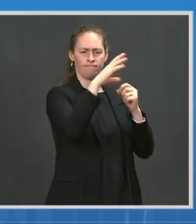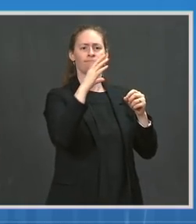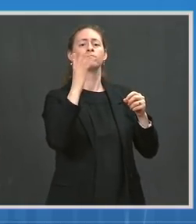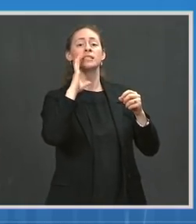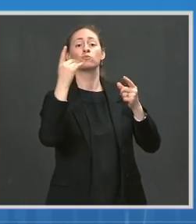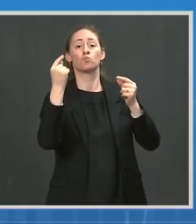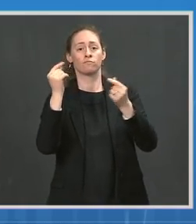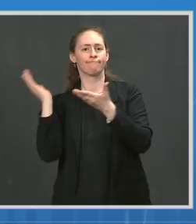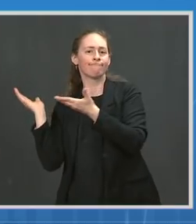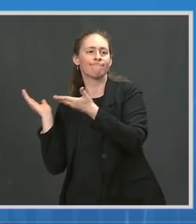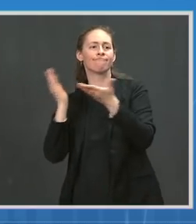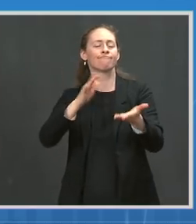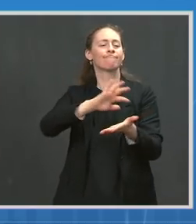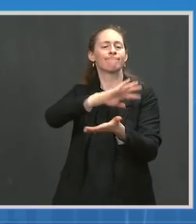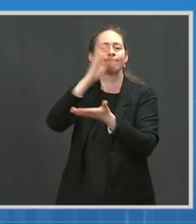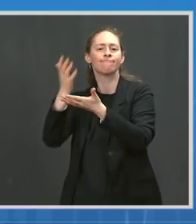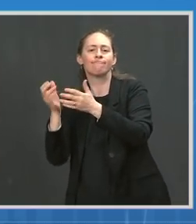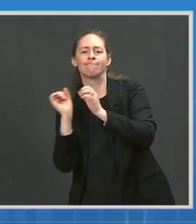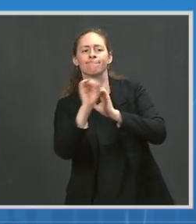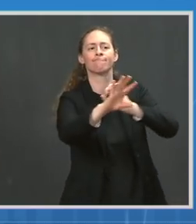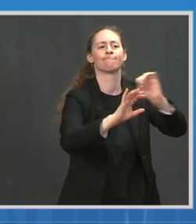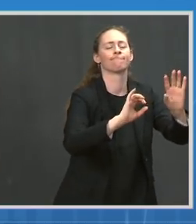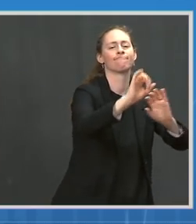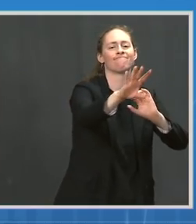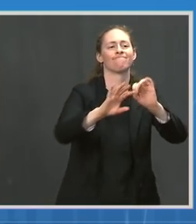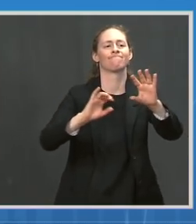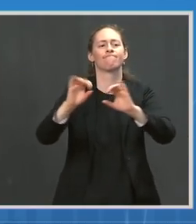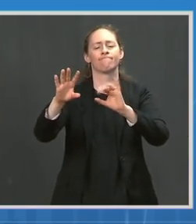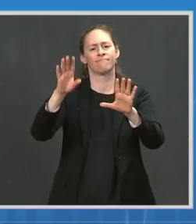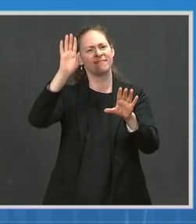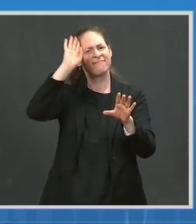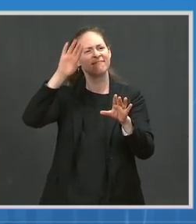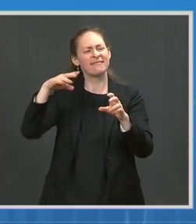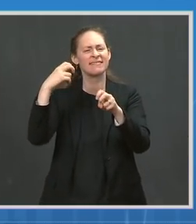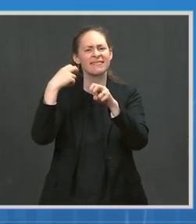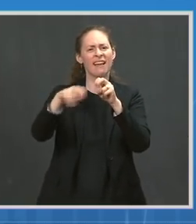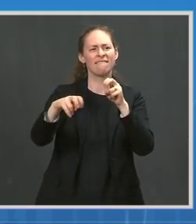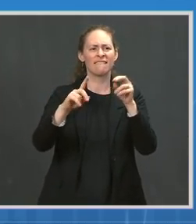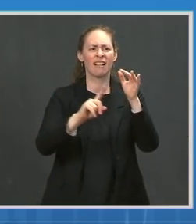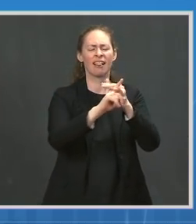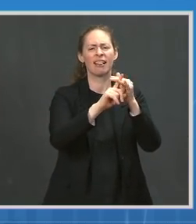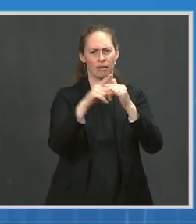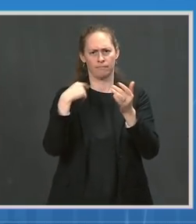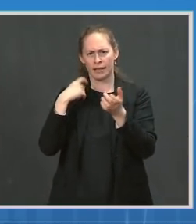and taking very seriously all of these complex issues. We'll get back to you on specifics. Next question.